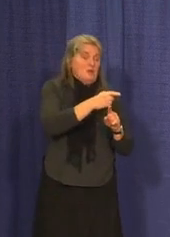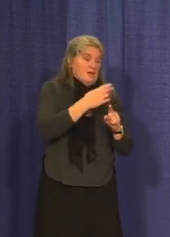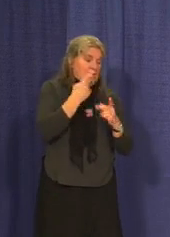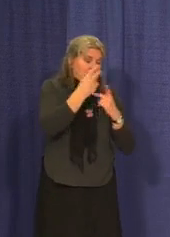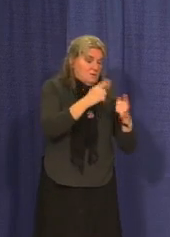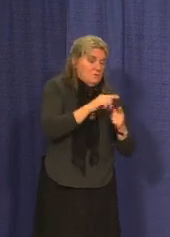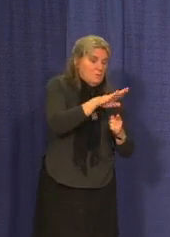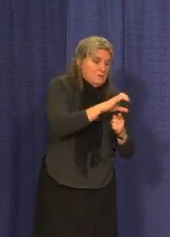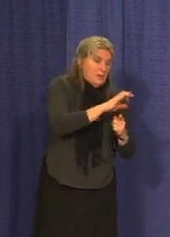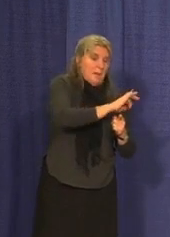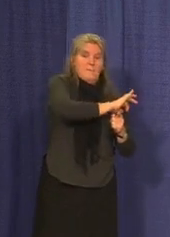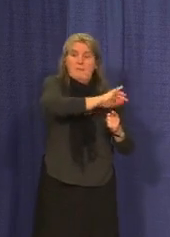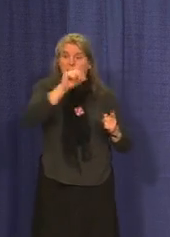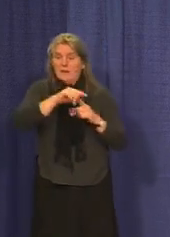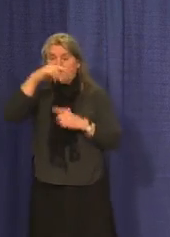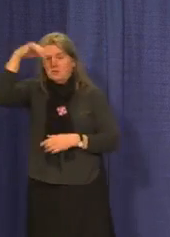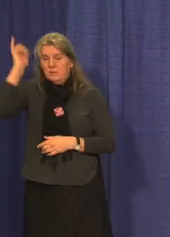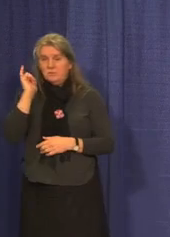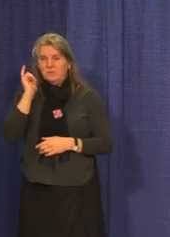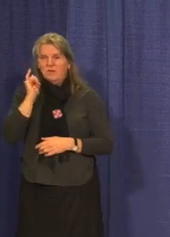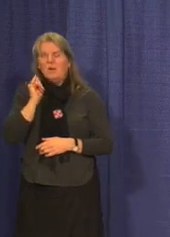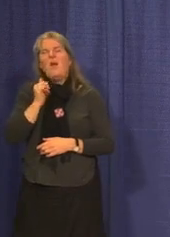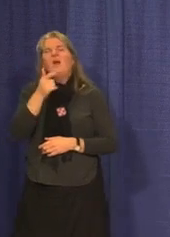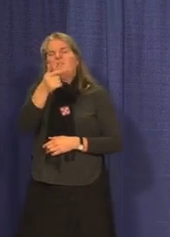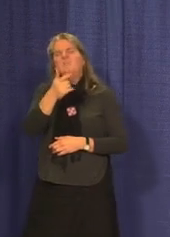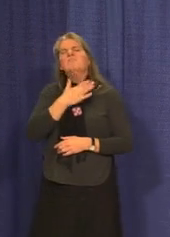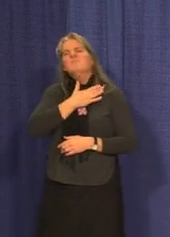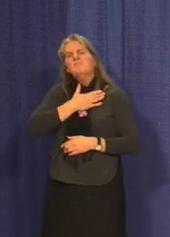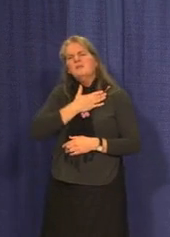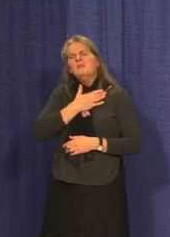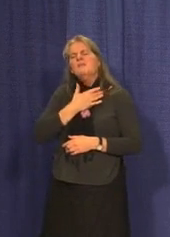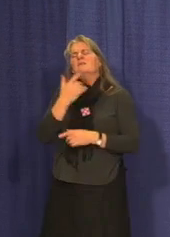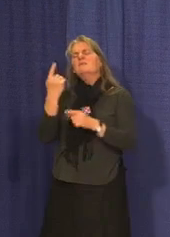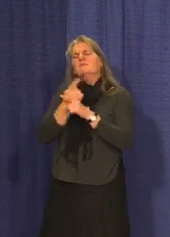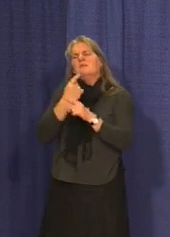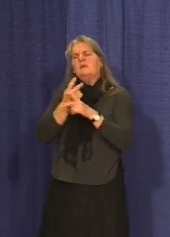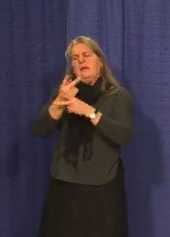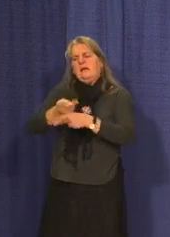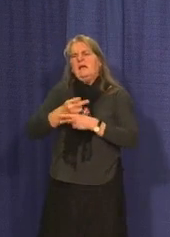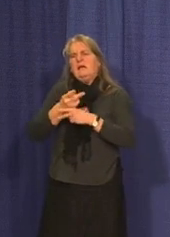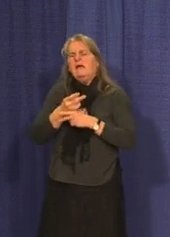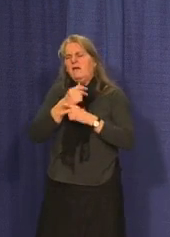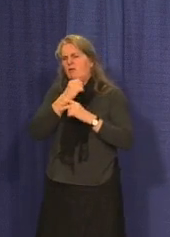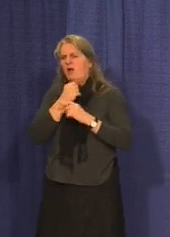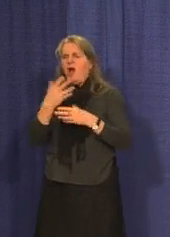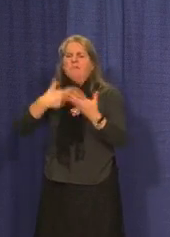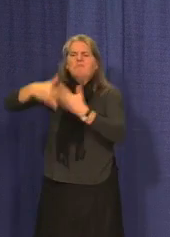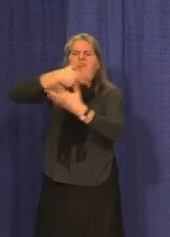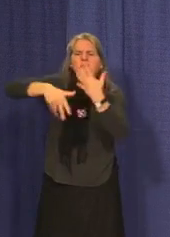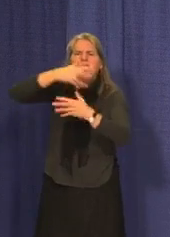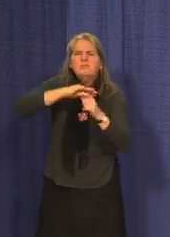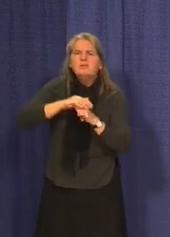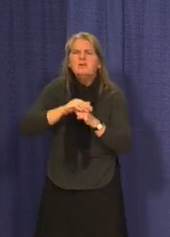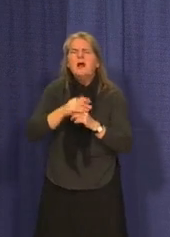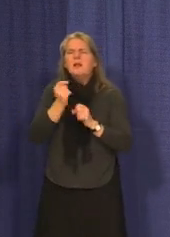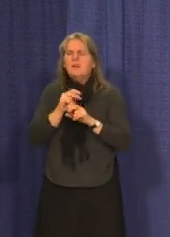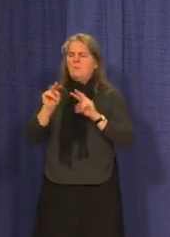stress but folks who return maintain that low profile I have asked for before and self monitor for 14 days after